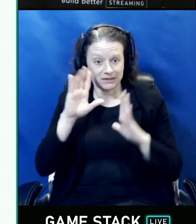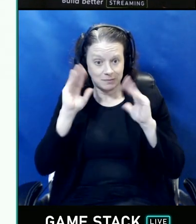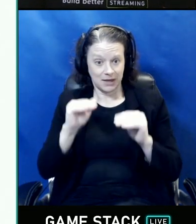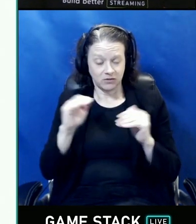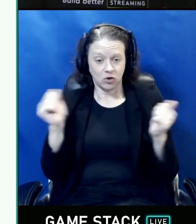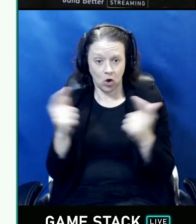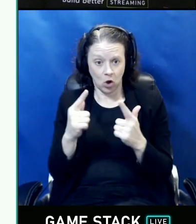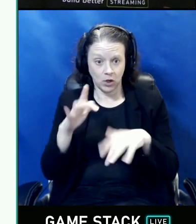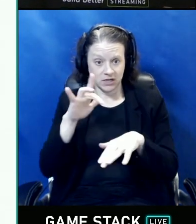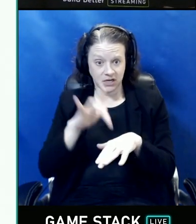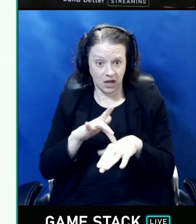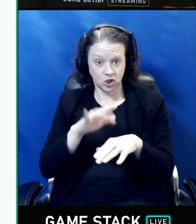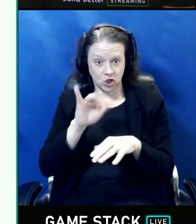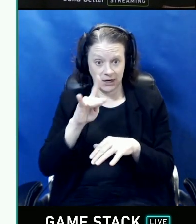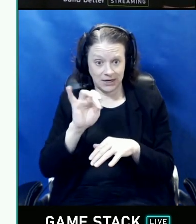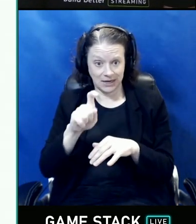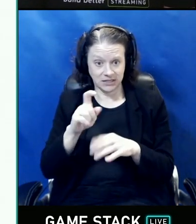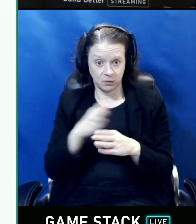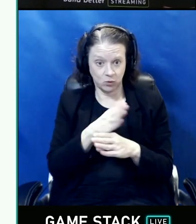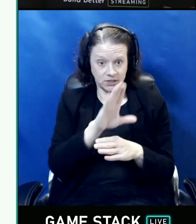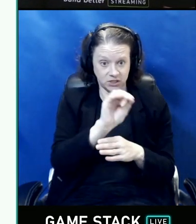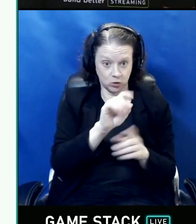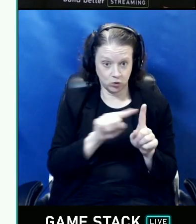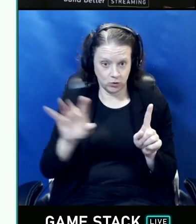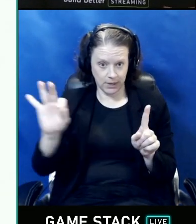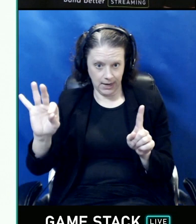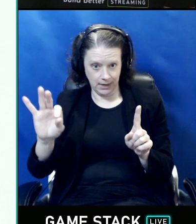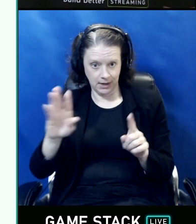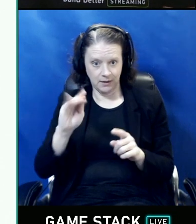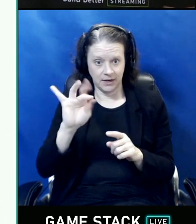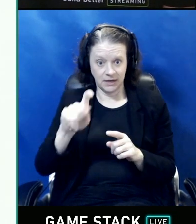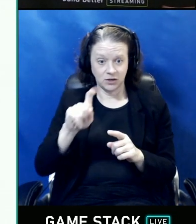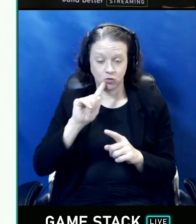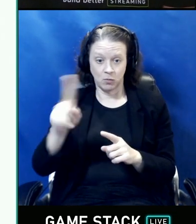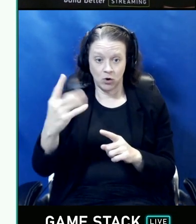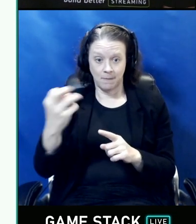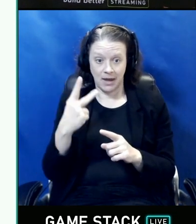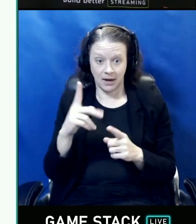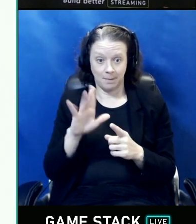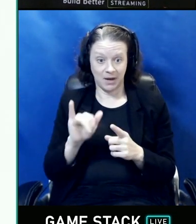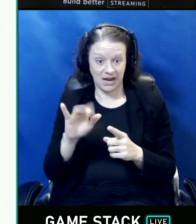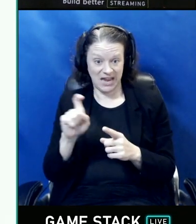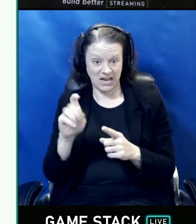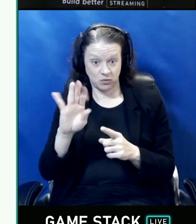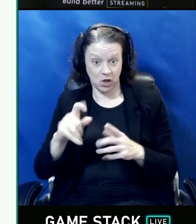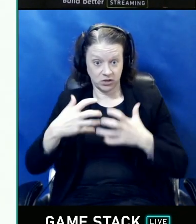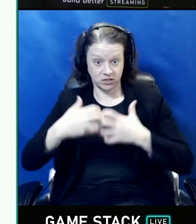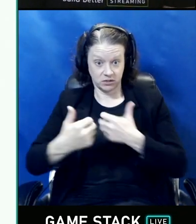Whereas the indexes reported back by an Xbox are going to be steadily increasing.